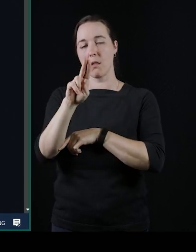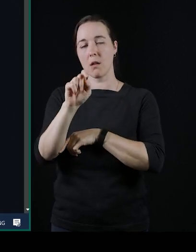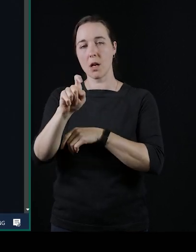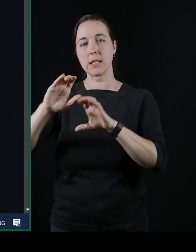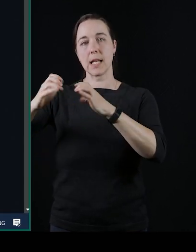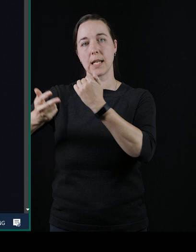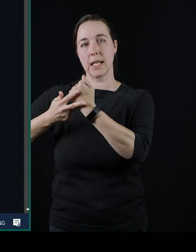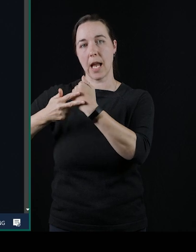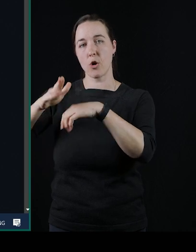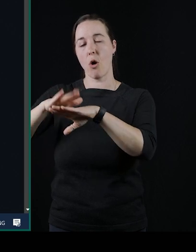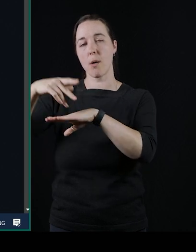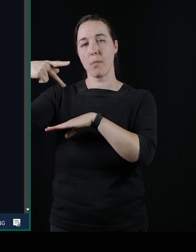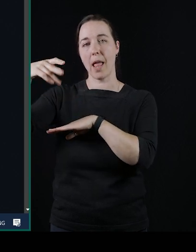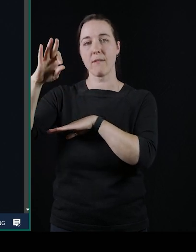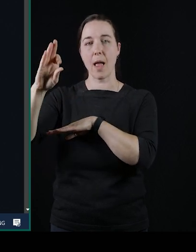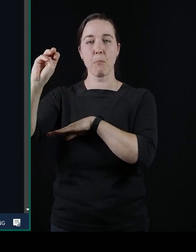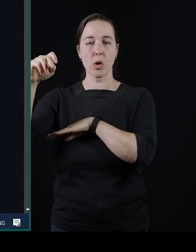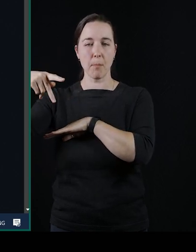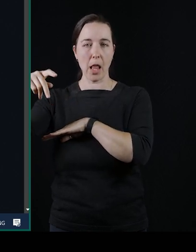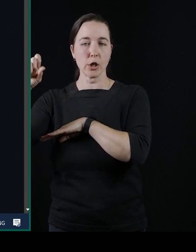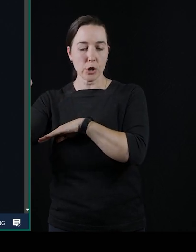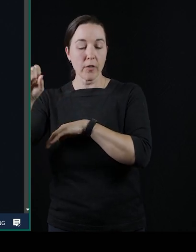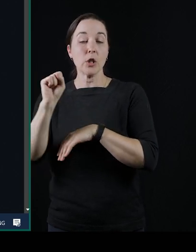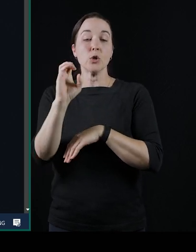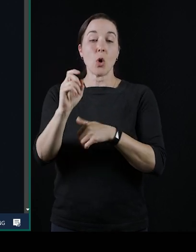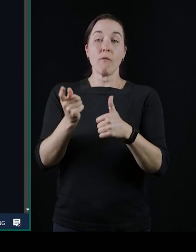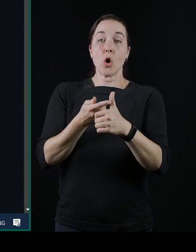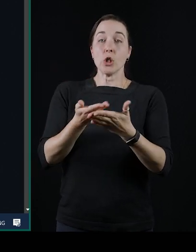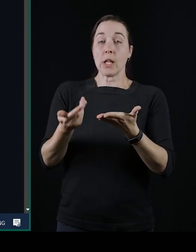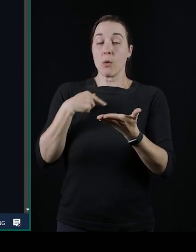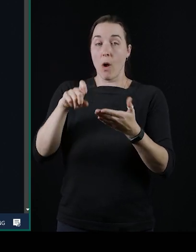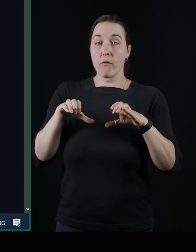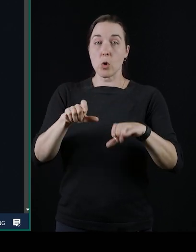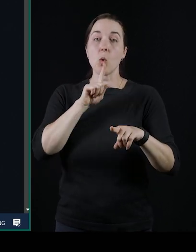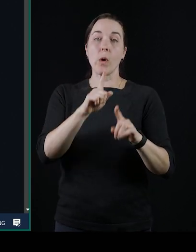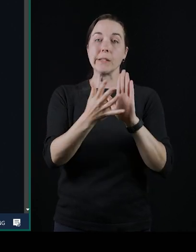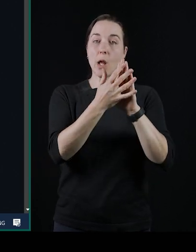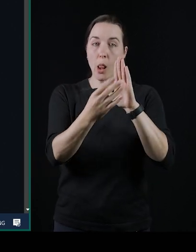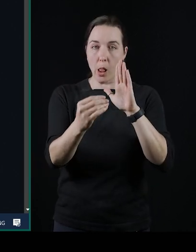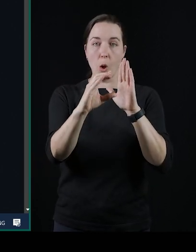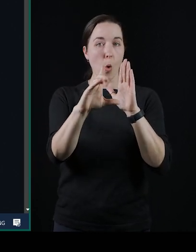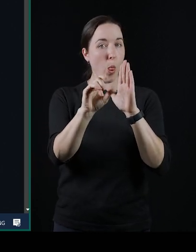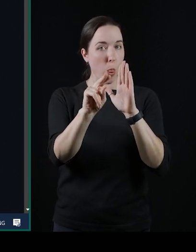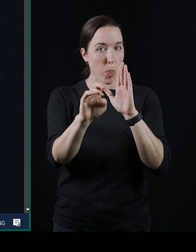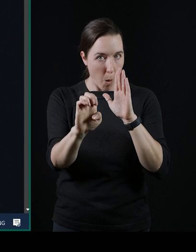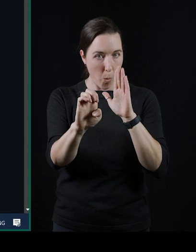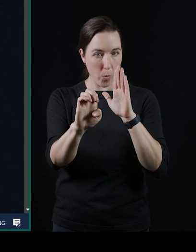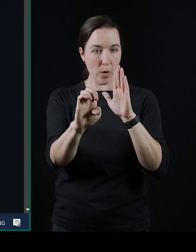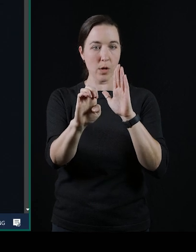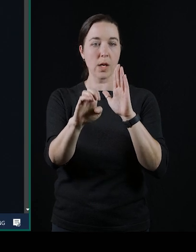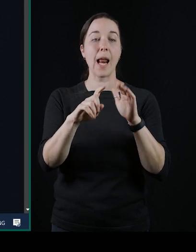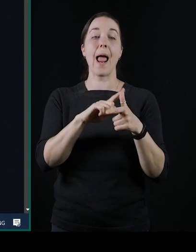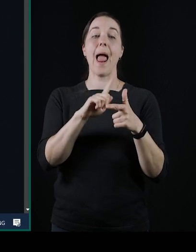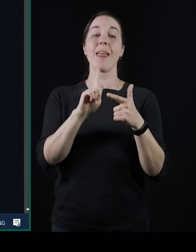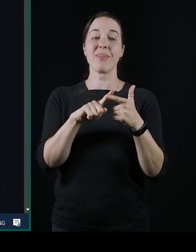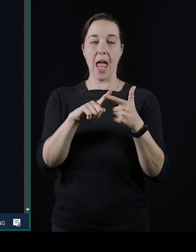on PlayFab multiplayer servers. So the first thing we have to do is clone the PlayFab slash Mps sample suppository.